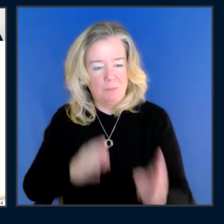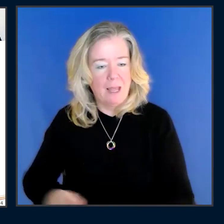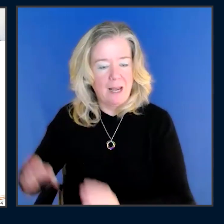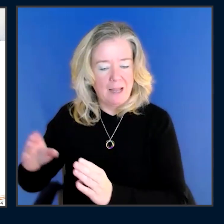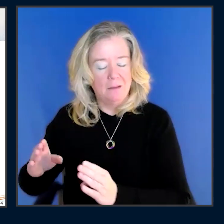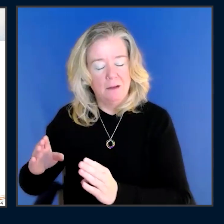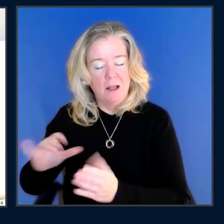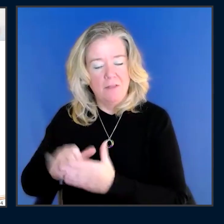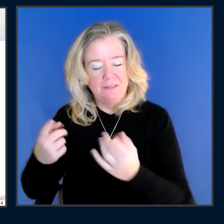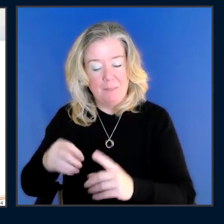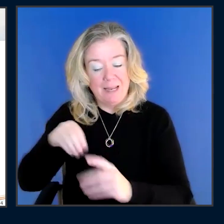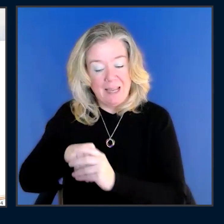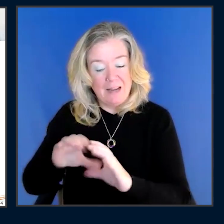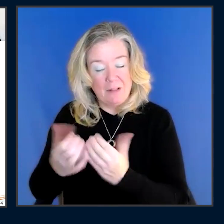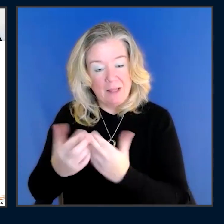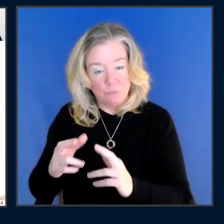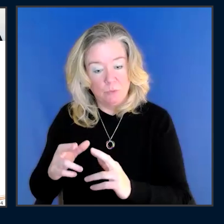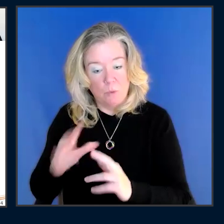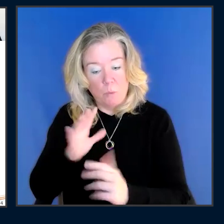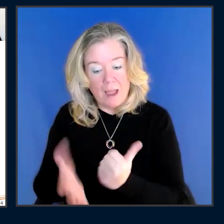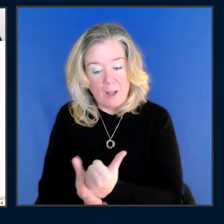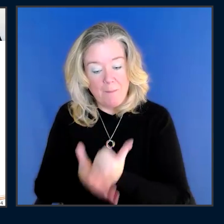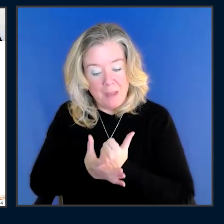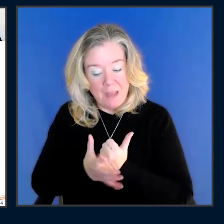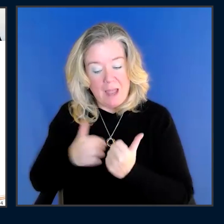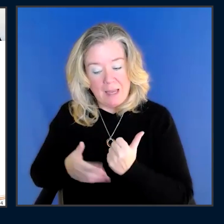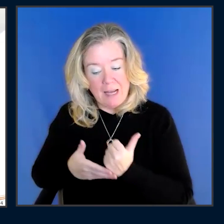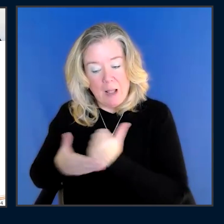the instructional planning and strategies that are happening in the classroom,